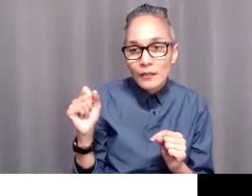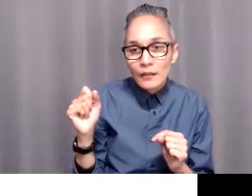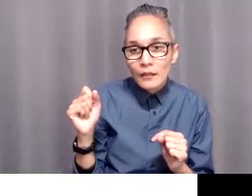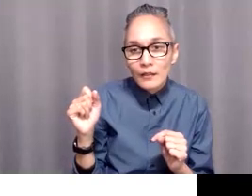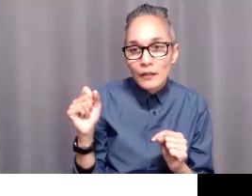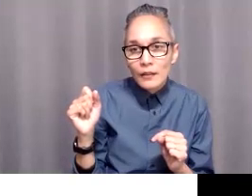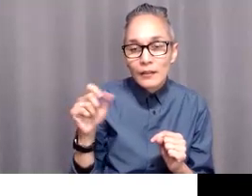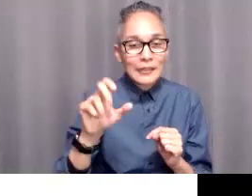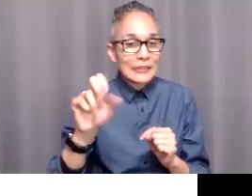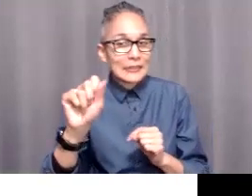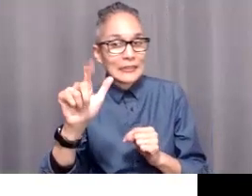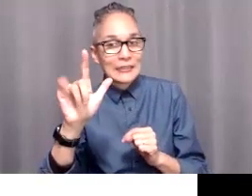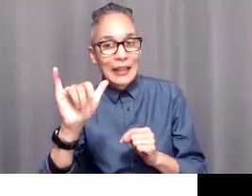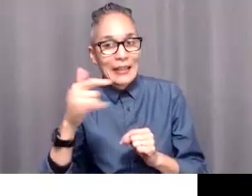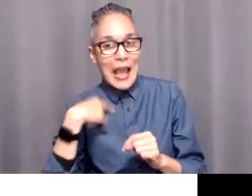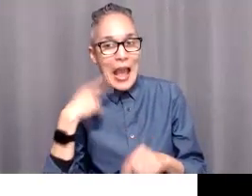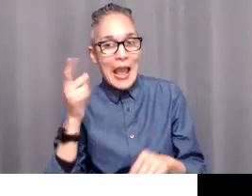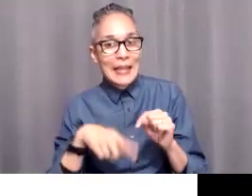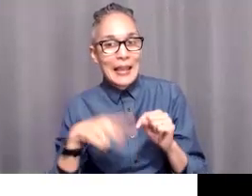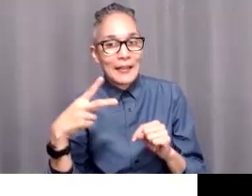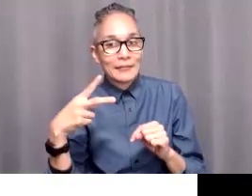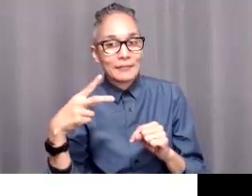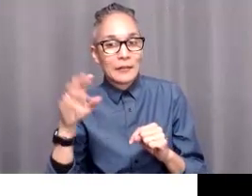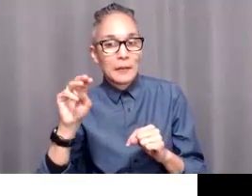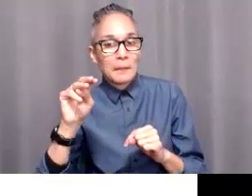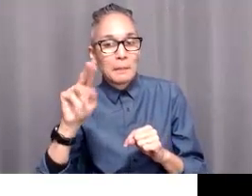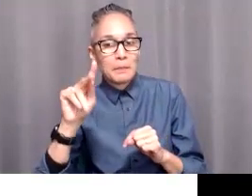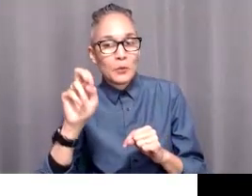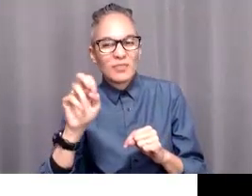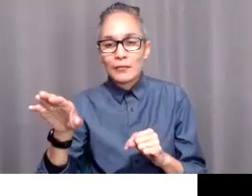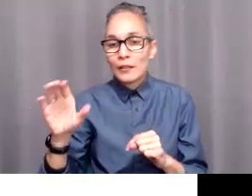yeah. I'm not able to to mute. I know that, Sally, there was an additional question.